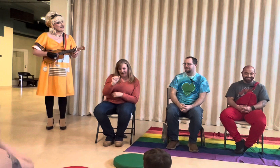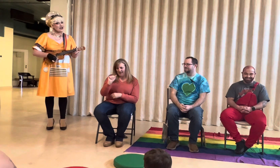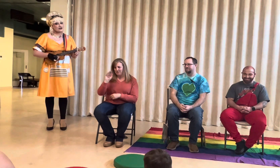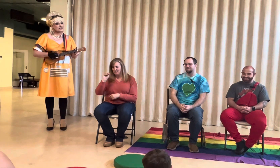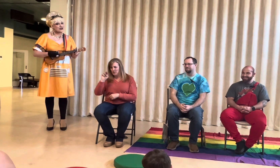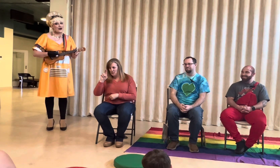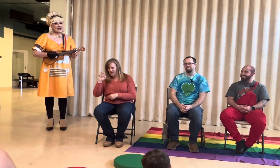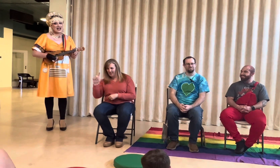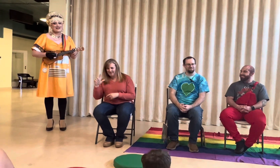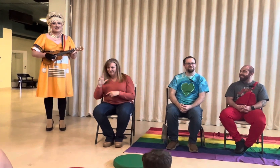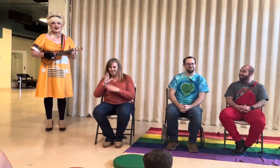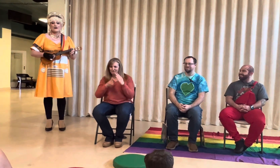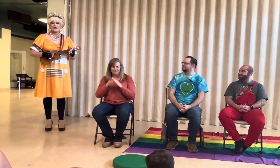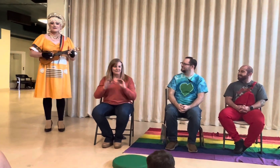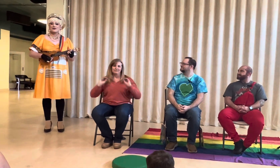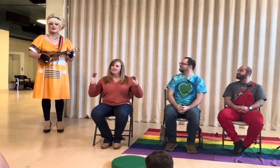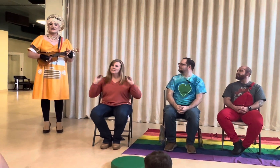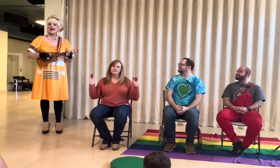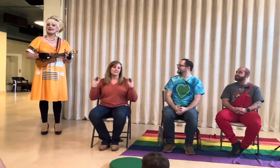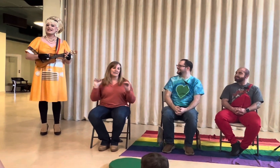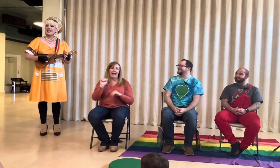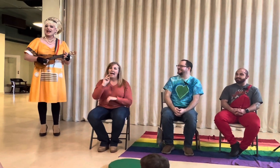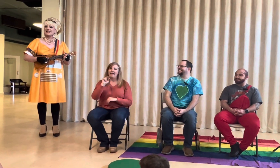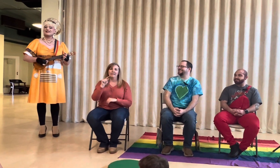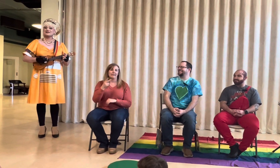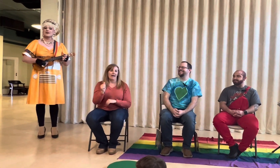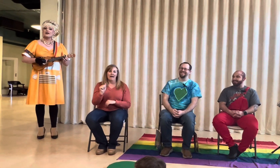Yeah, there's no -antha or -muel at the end.